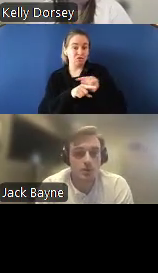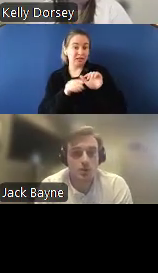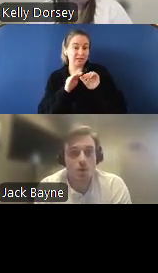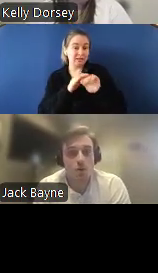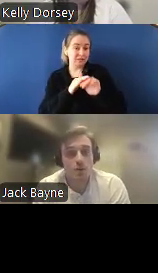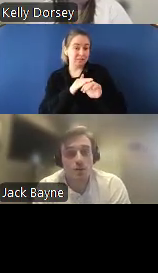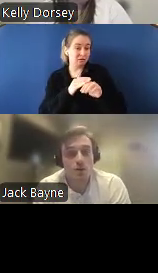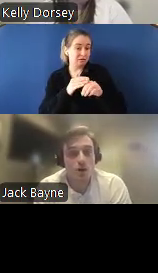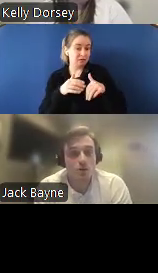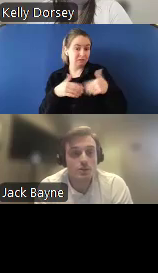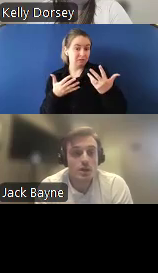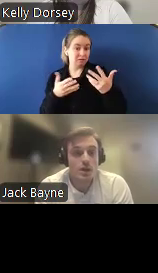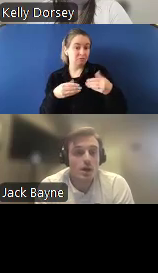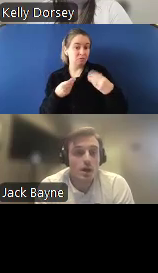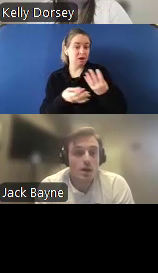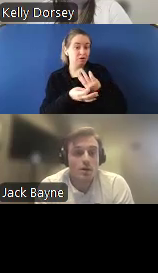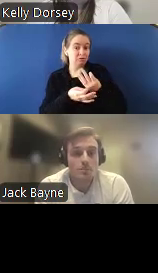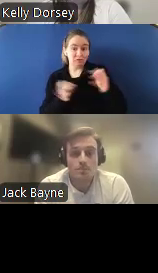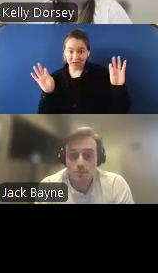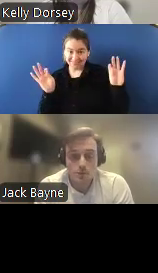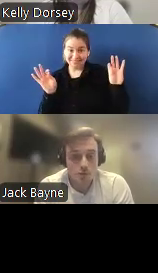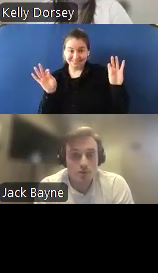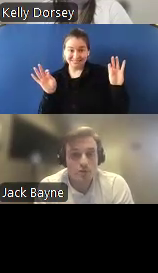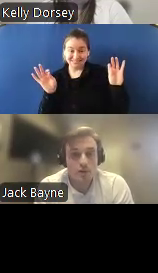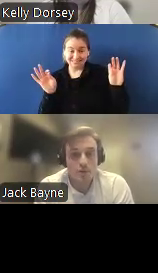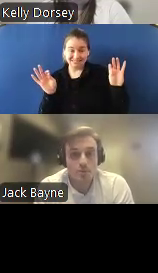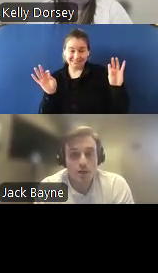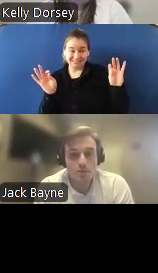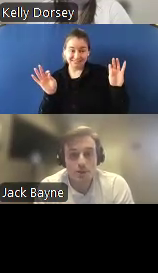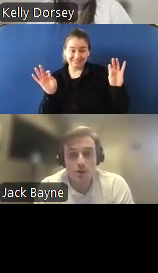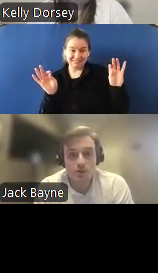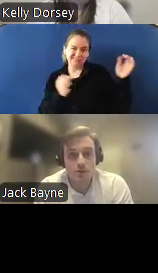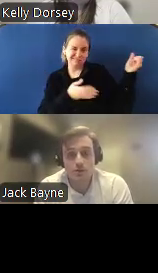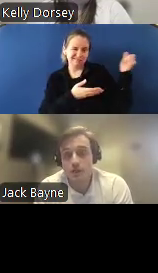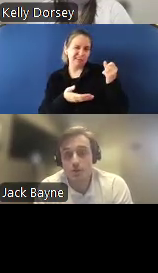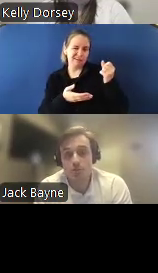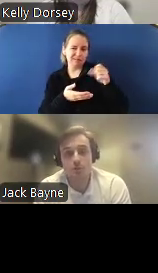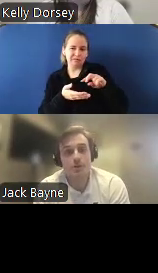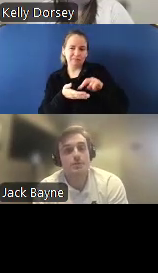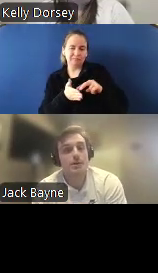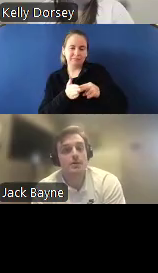this cohort at no cost due to the funding made possible by the Office of Statewide Broadband in